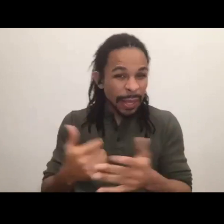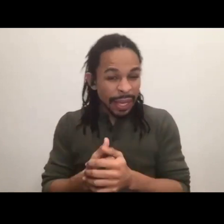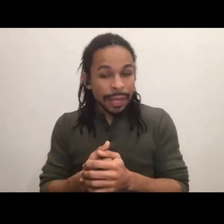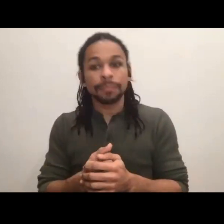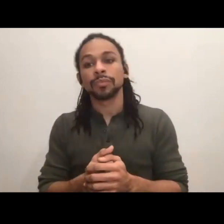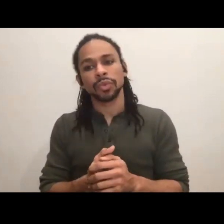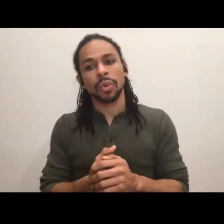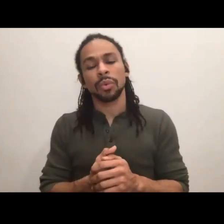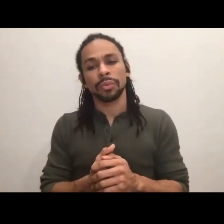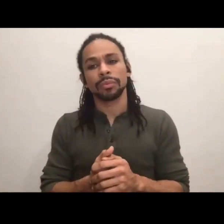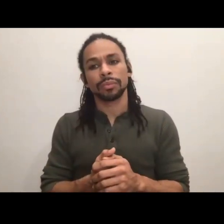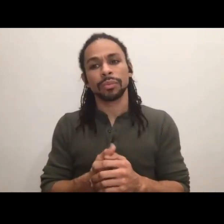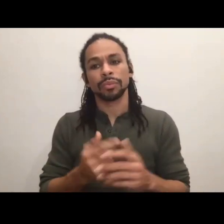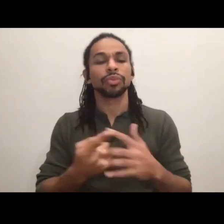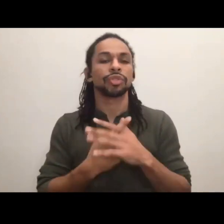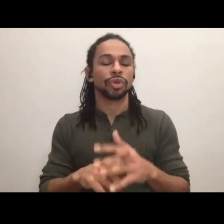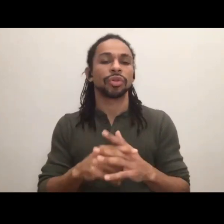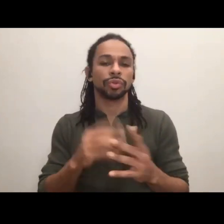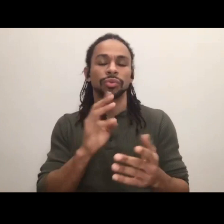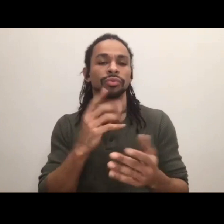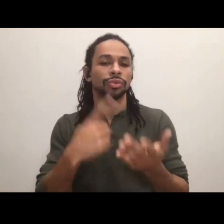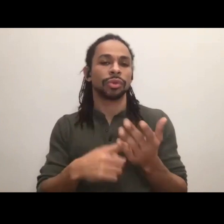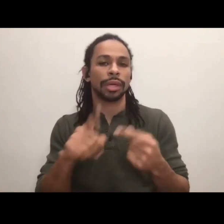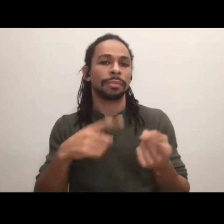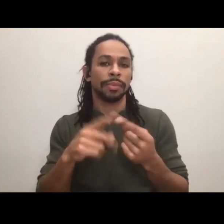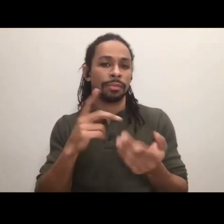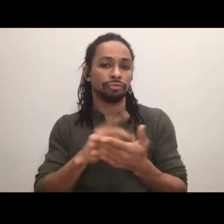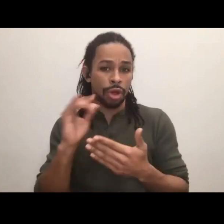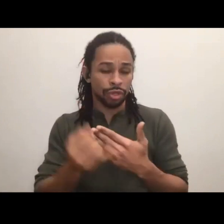I'm always thinking about humor ‑‑ this is Shannon speaking. I'm always thinking